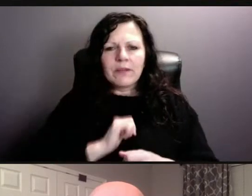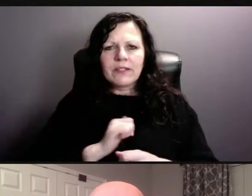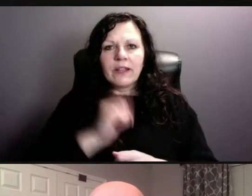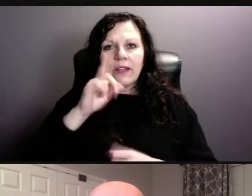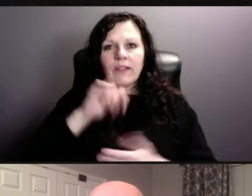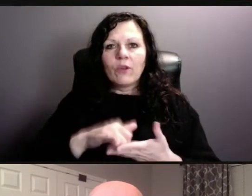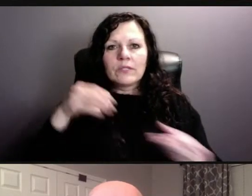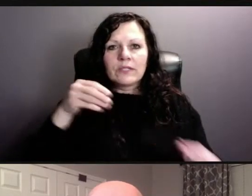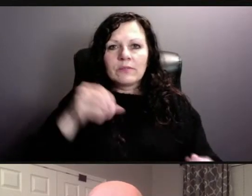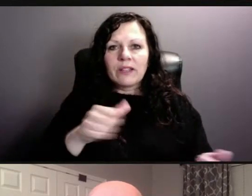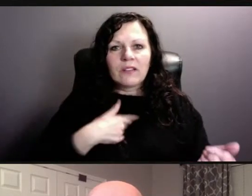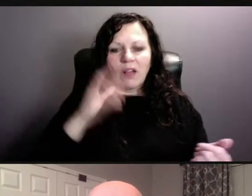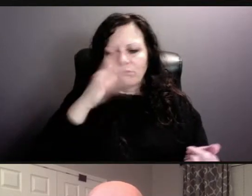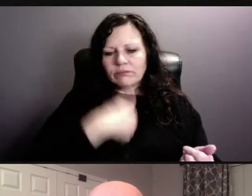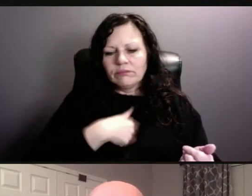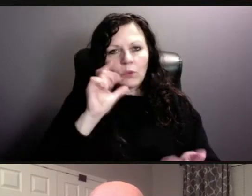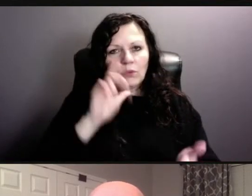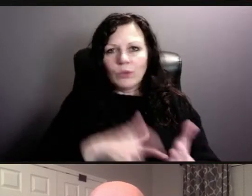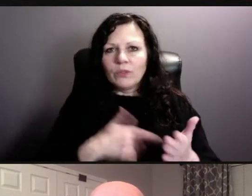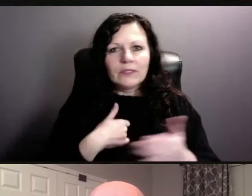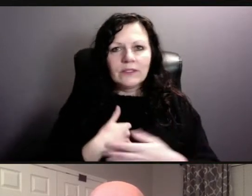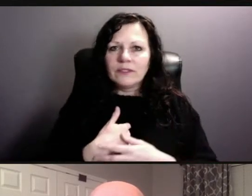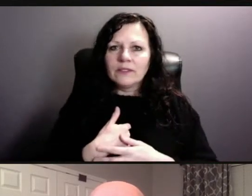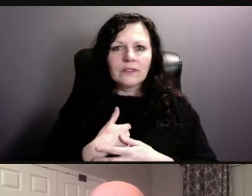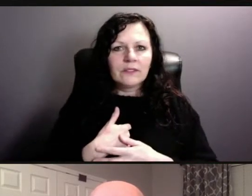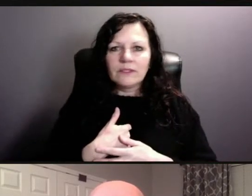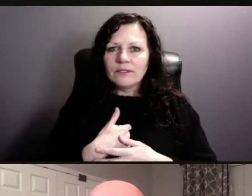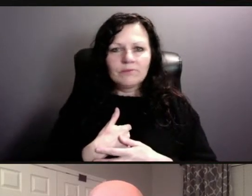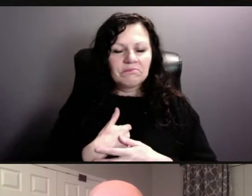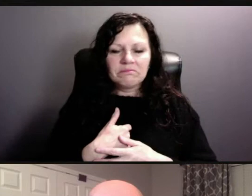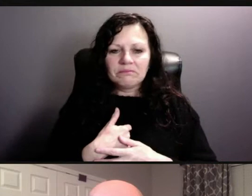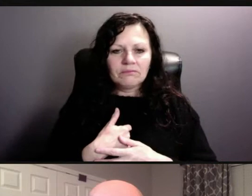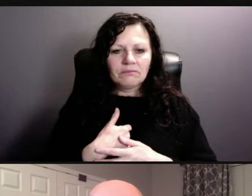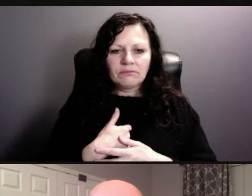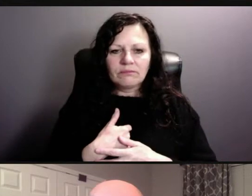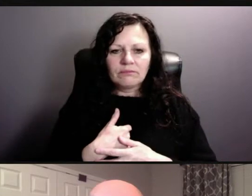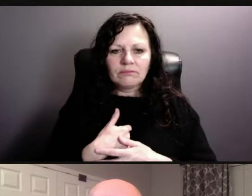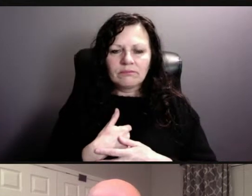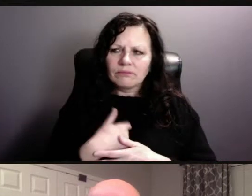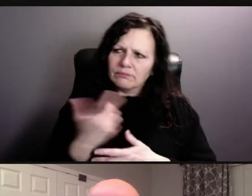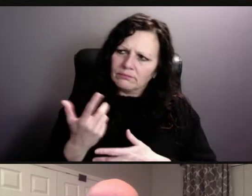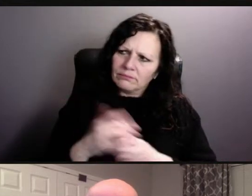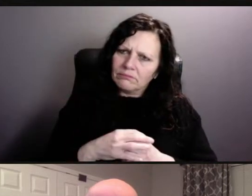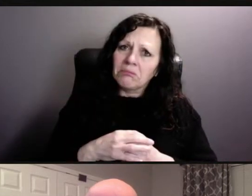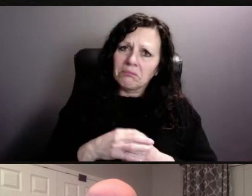DOLLARS. I MEAN WHEN I THINK OF THESE THINGS I DON'T THINK OF MYSELF